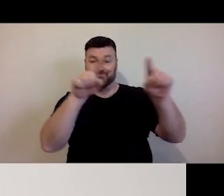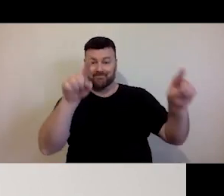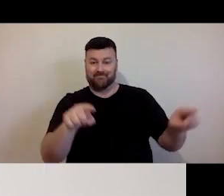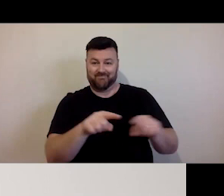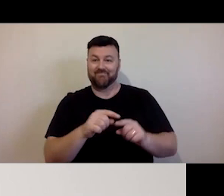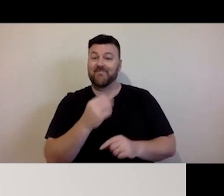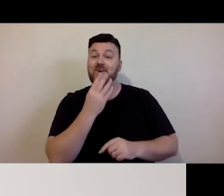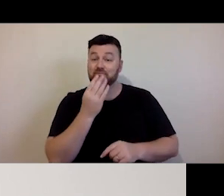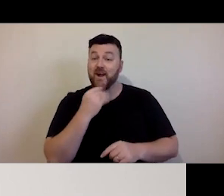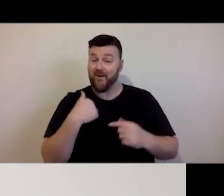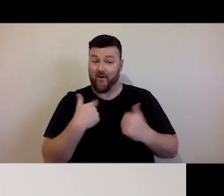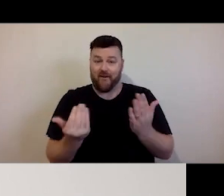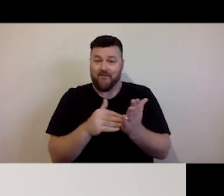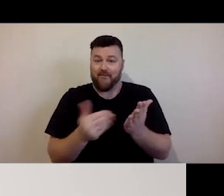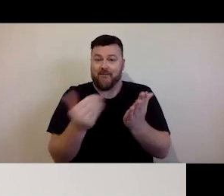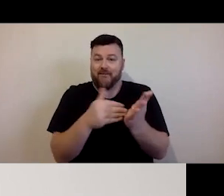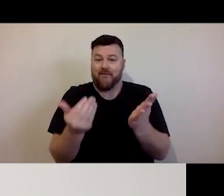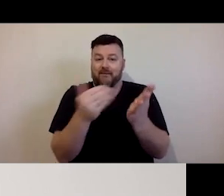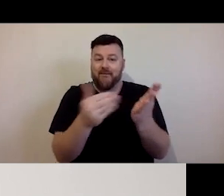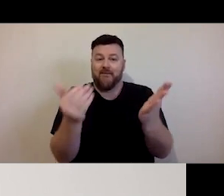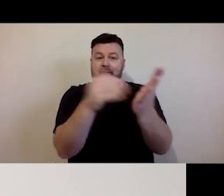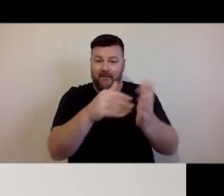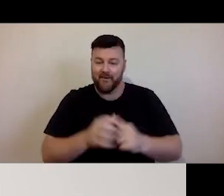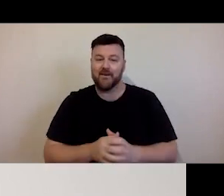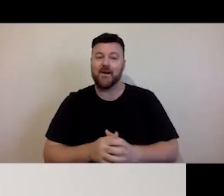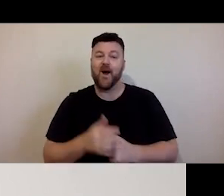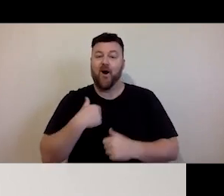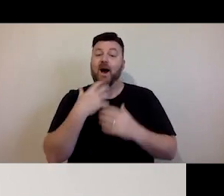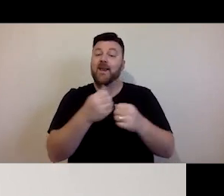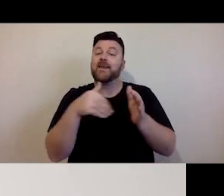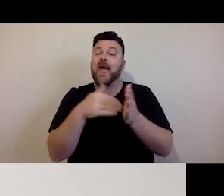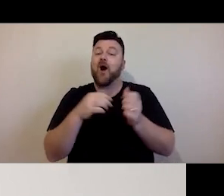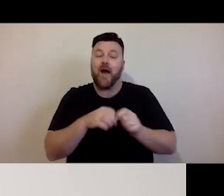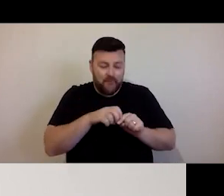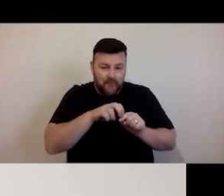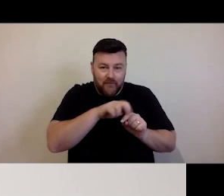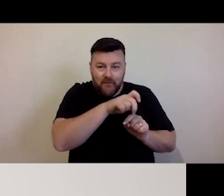now included the tracks that sit between all of those circles,